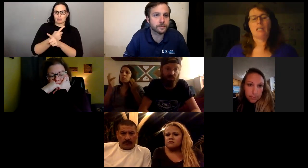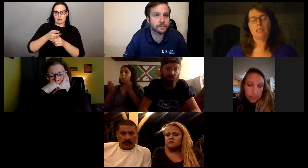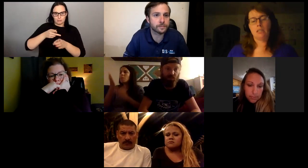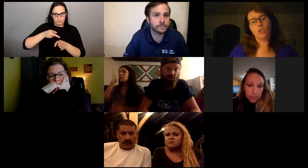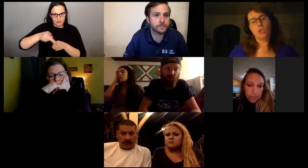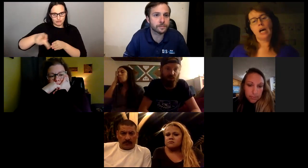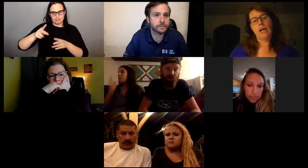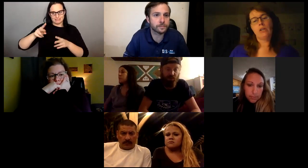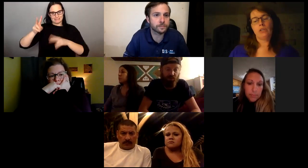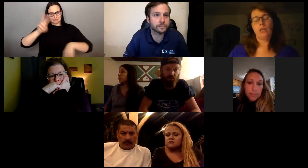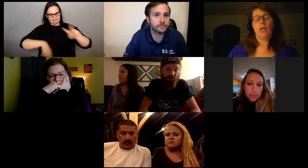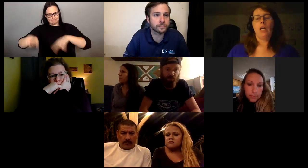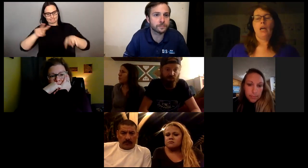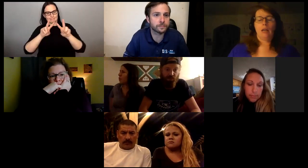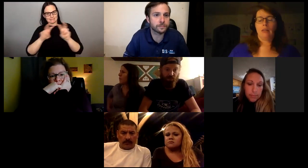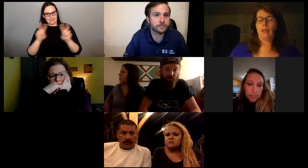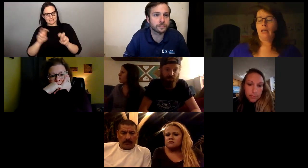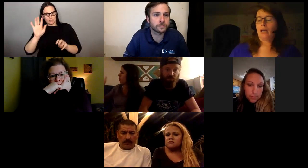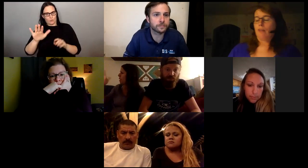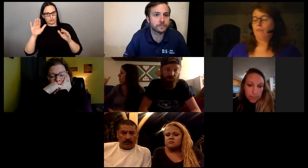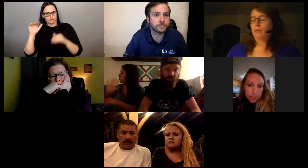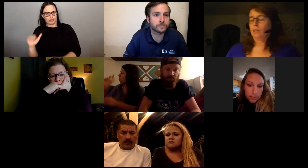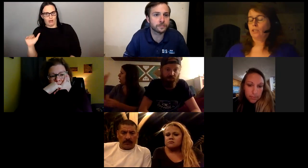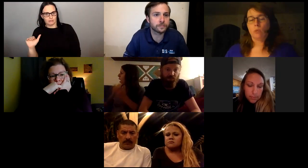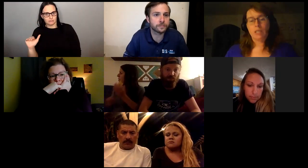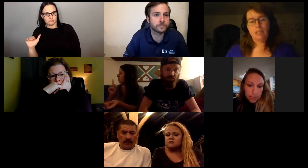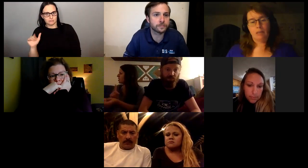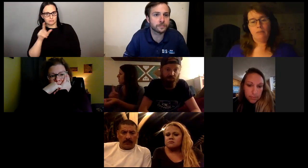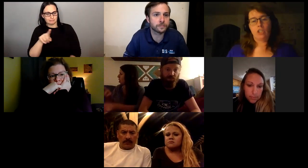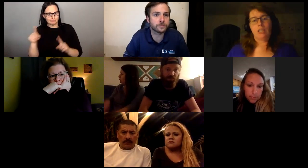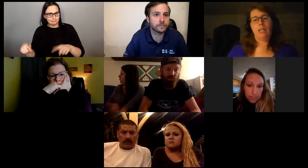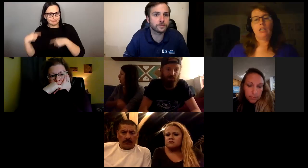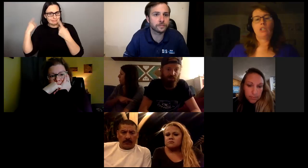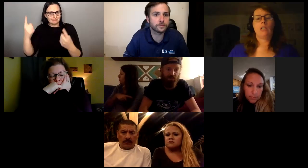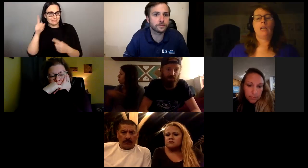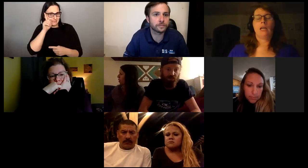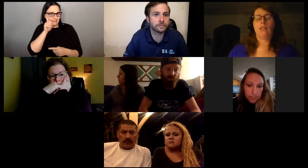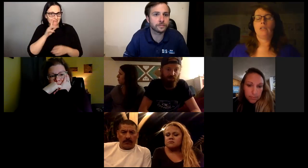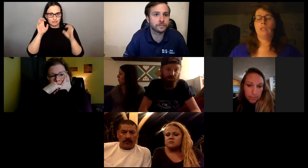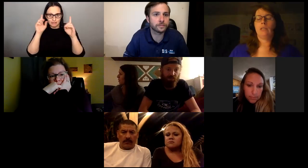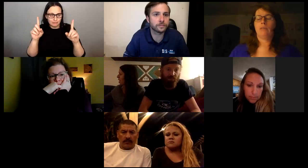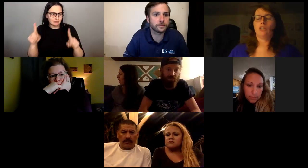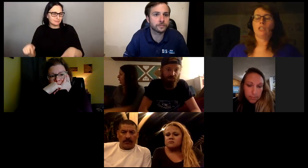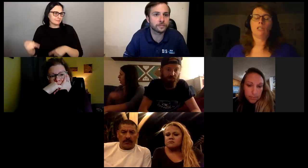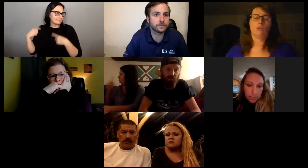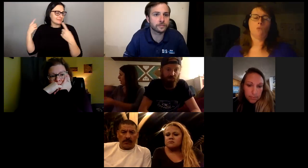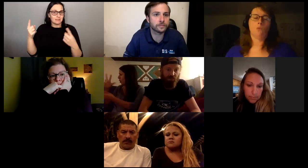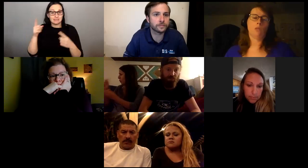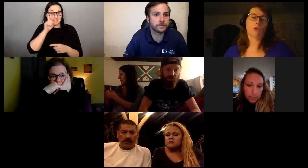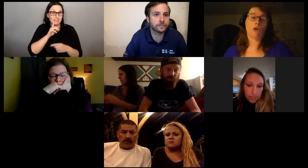your child they have been doing deaf education